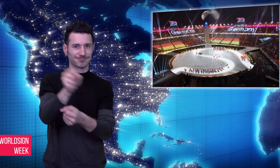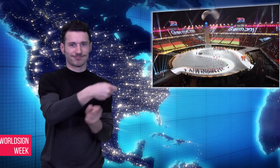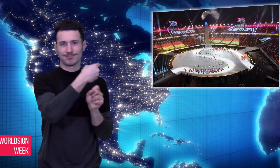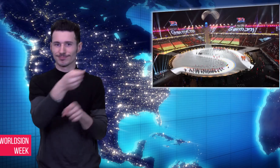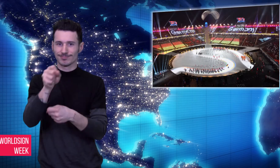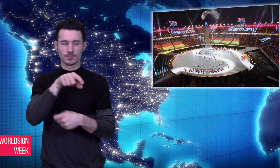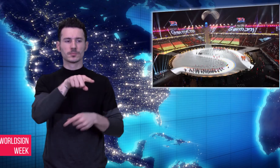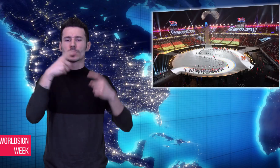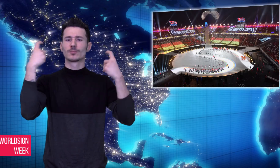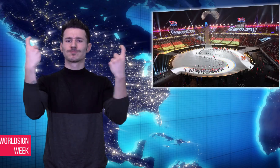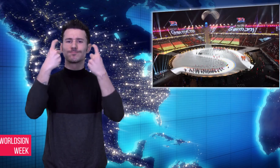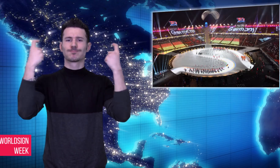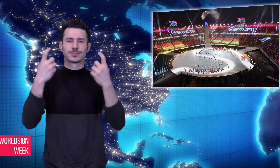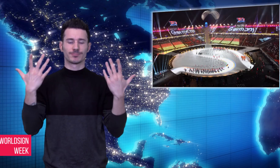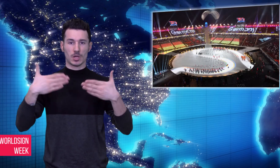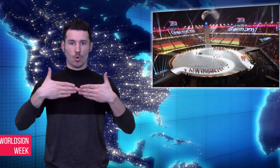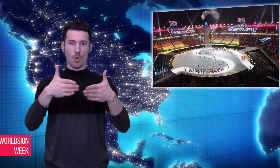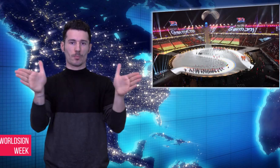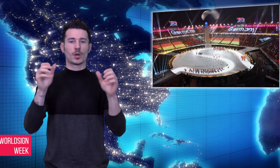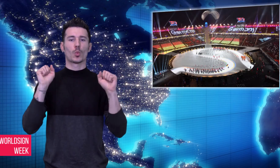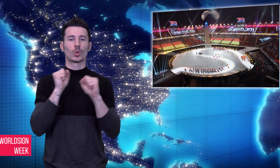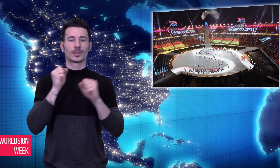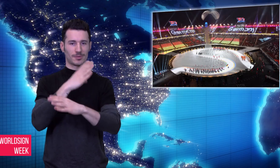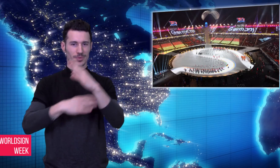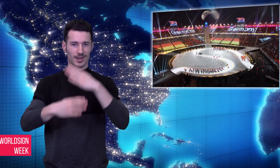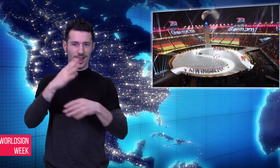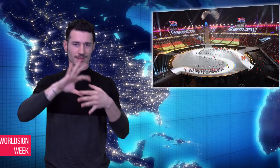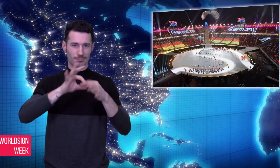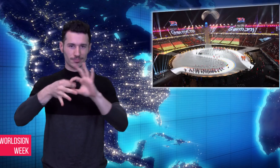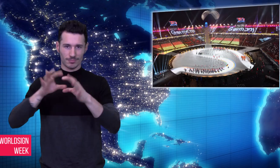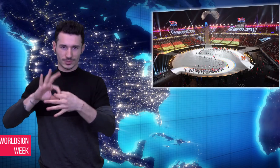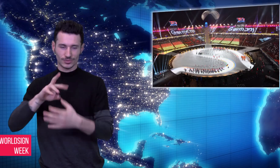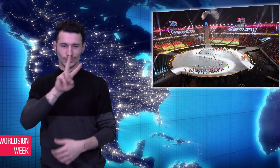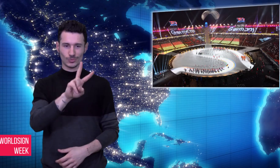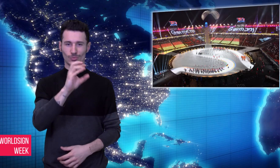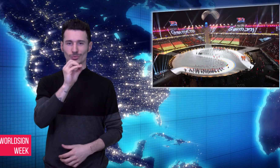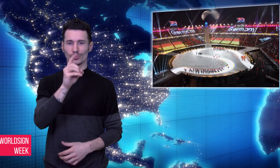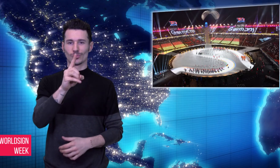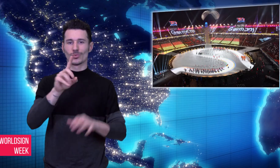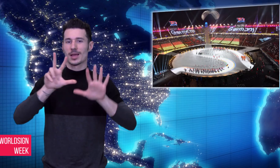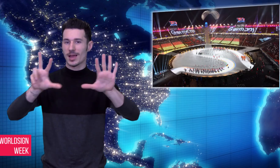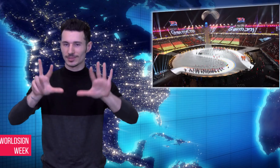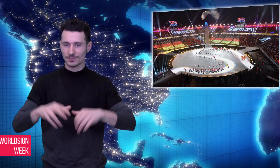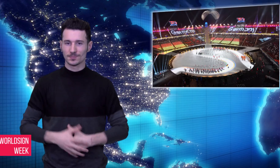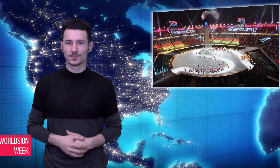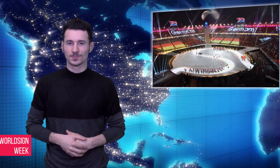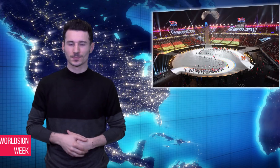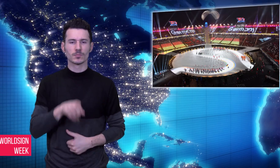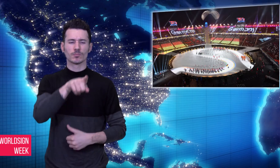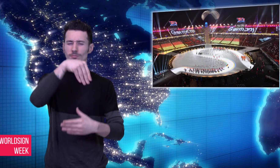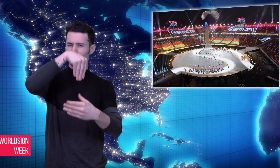are six events, which are: Alpine skiing, biathlon, cross-country skiing, ice